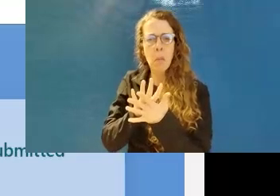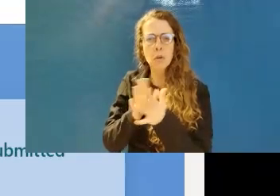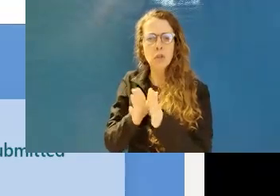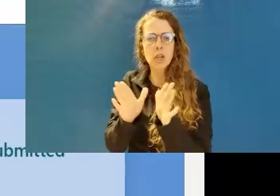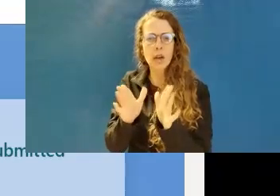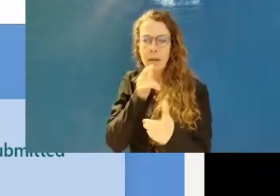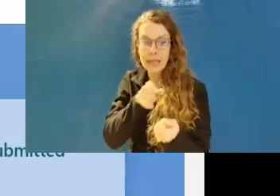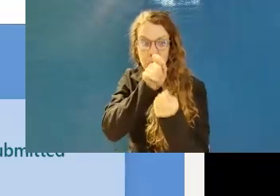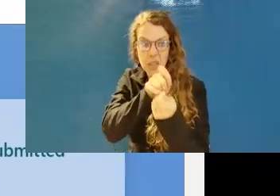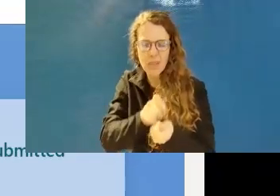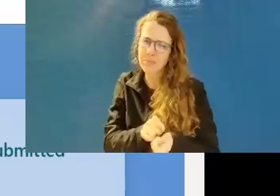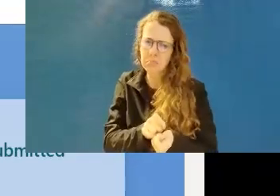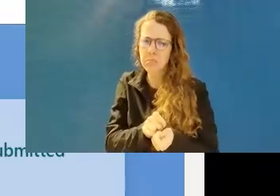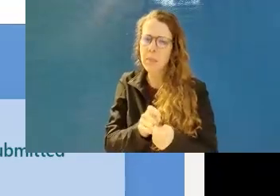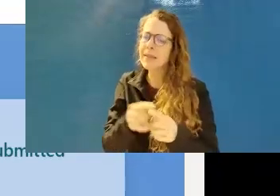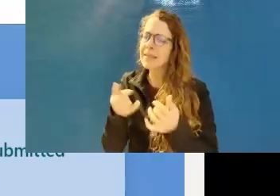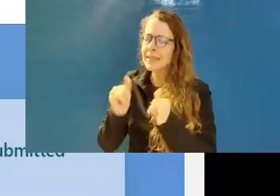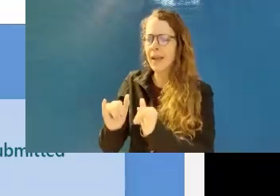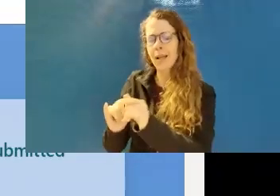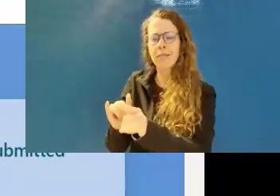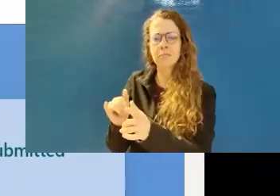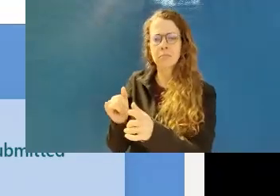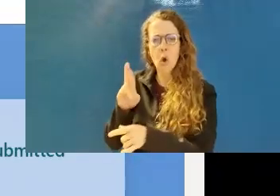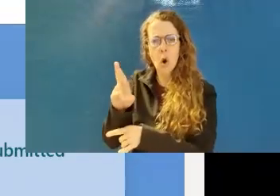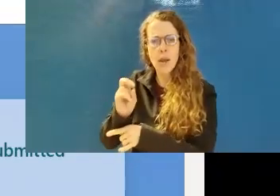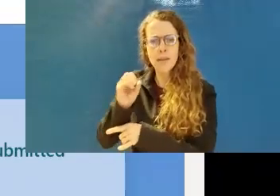but still clearly RSI, this is clearly, you know, responding